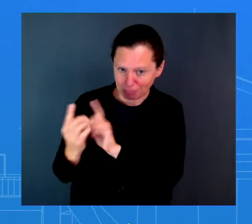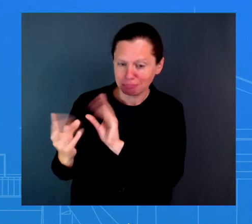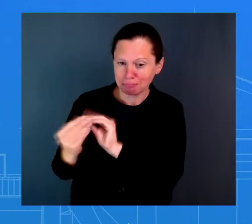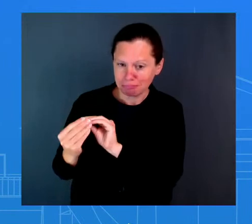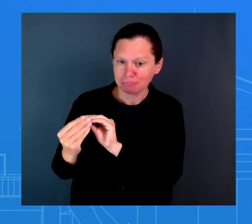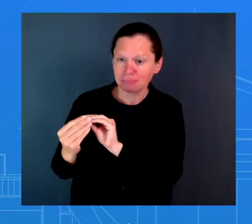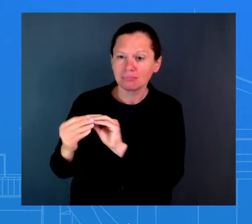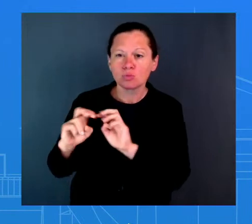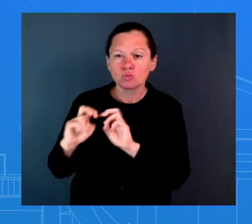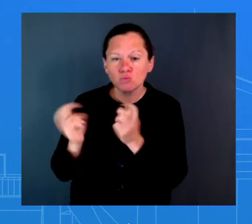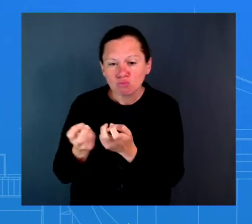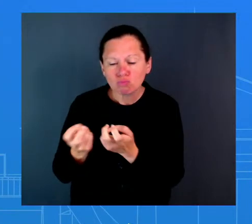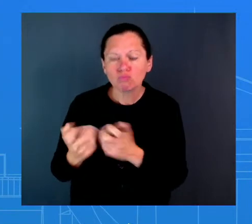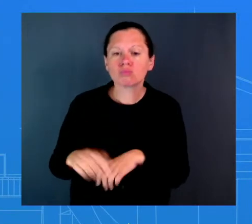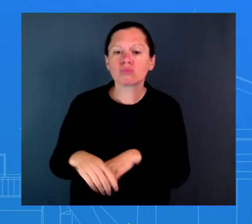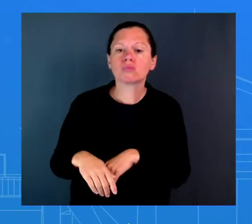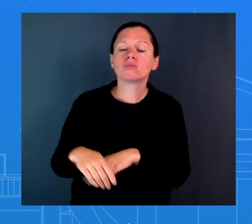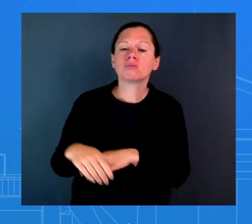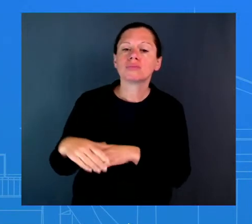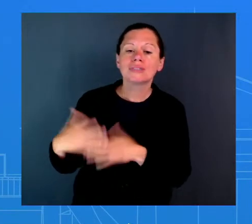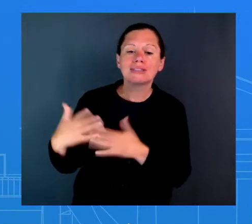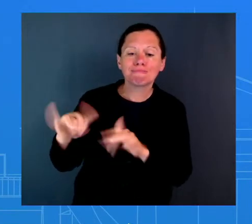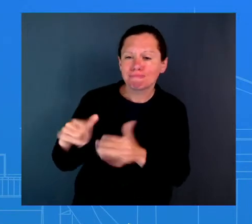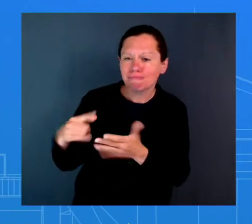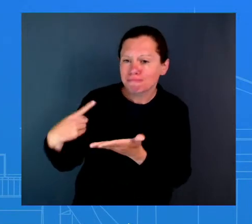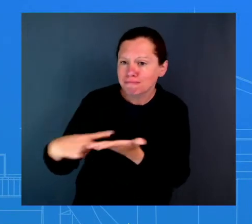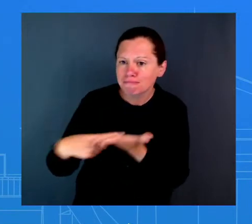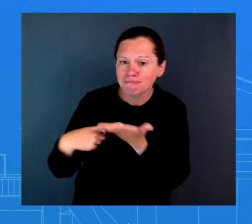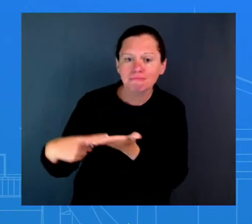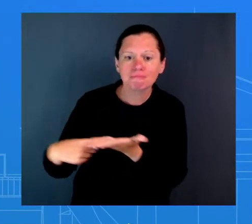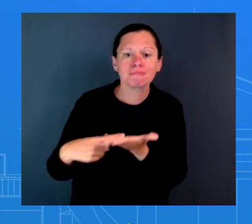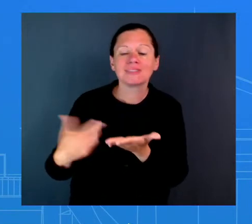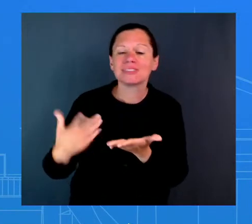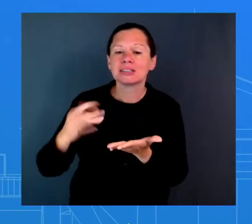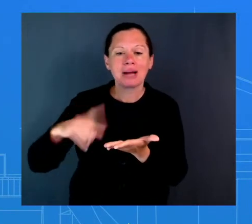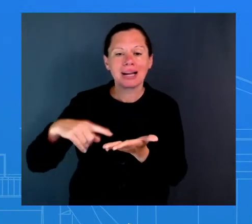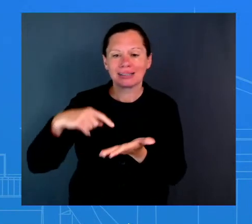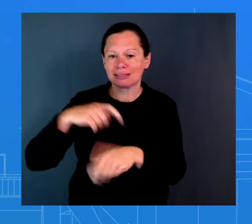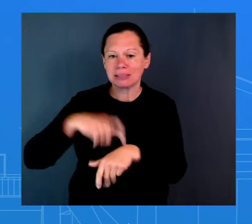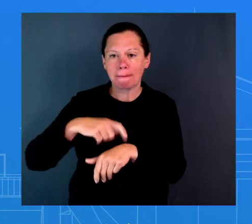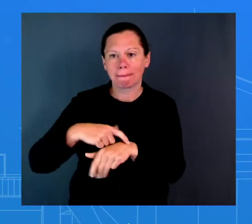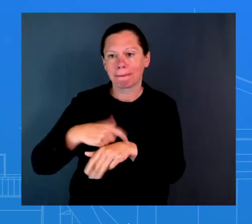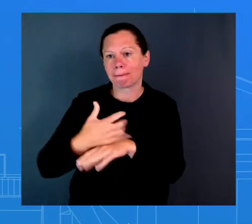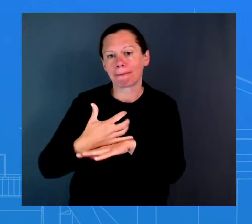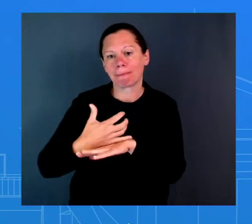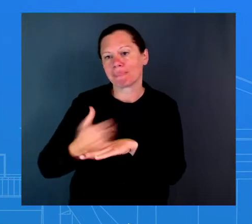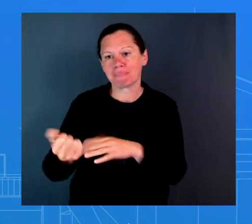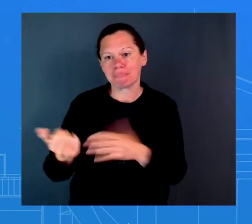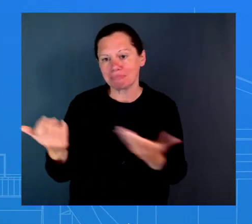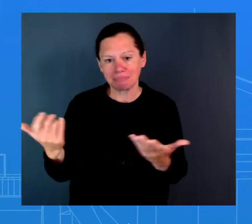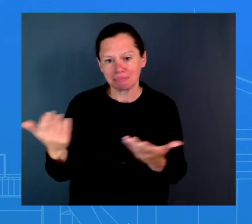They will have the opportunity to make, I think, two statements to the press during that time. But we chose how to allocate the time